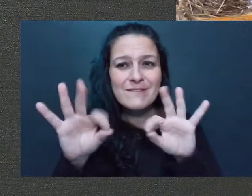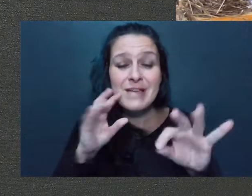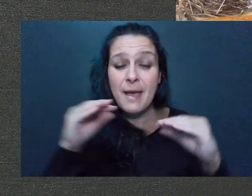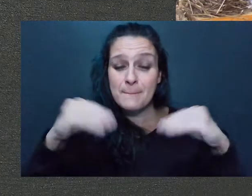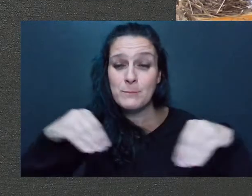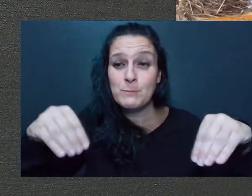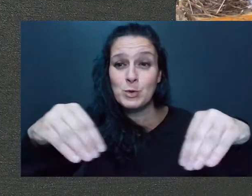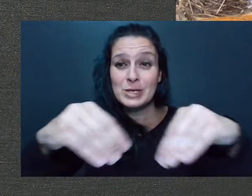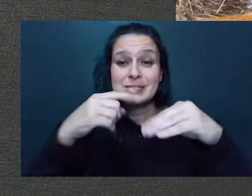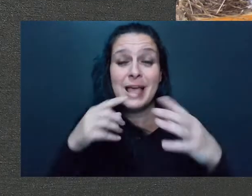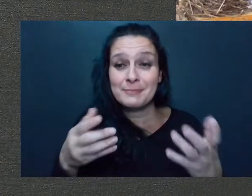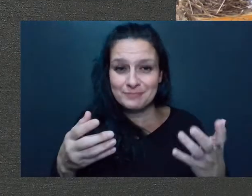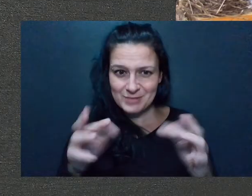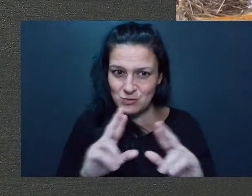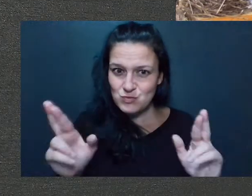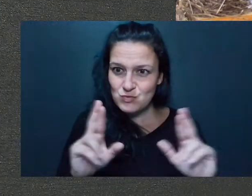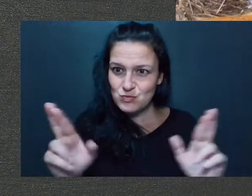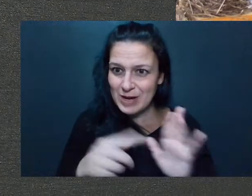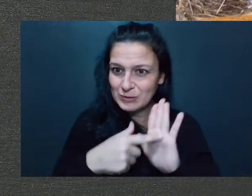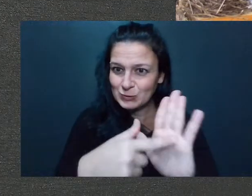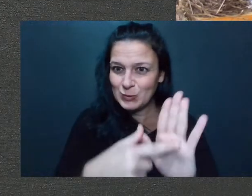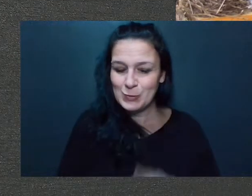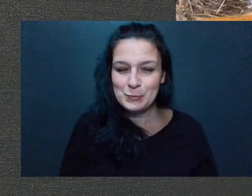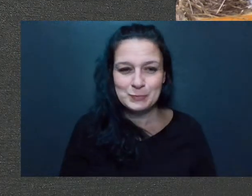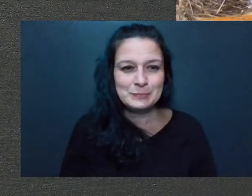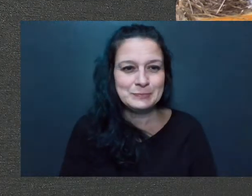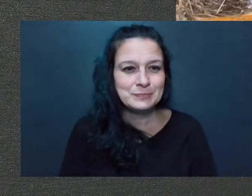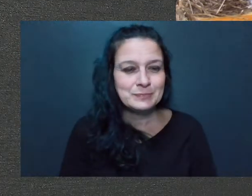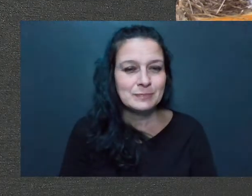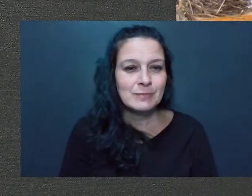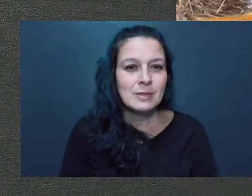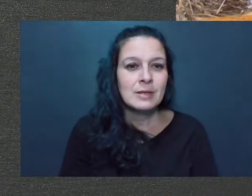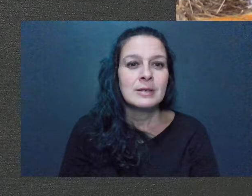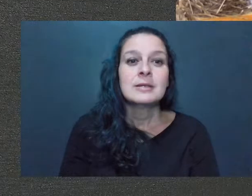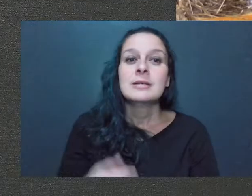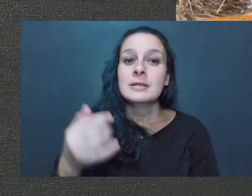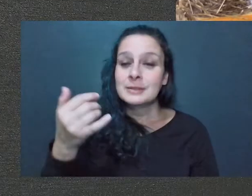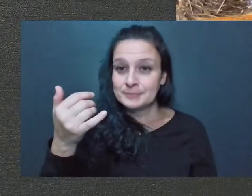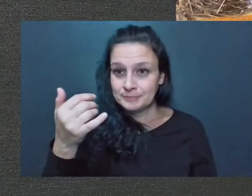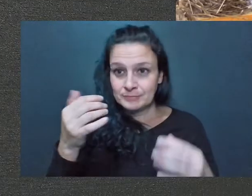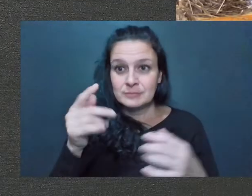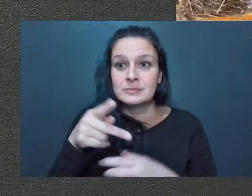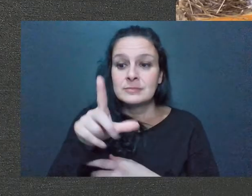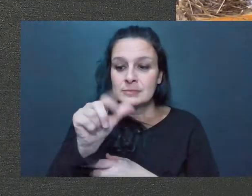I put it in a bucket and I brought it back here to show you guys. So I found some Play-Doh